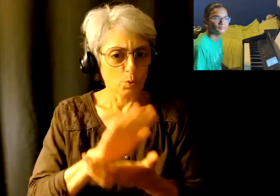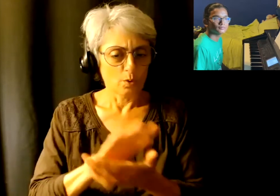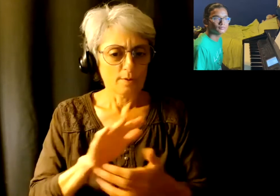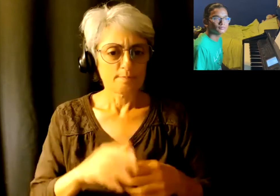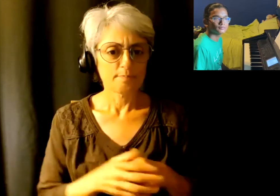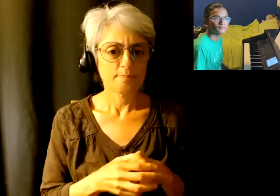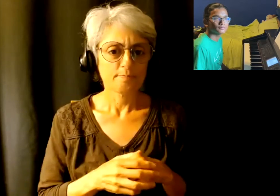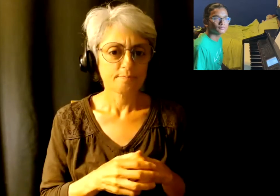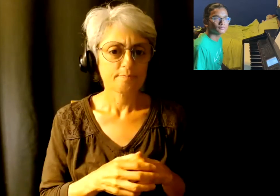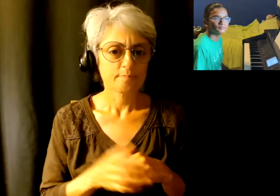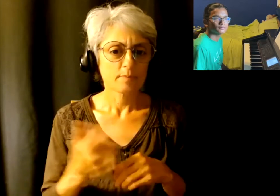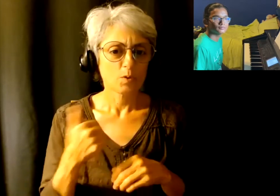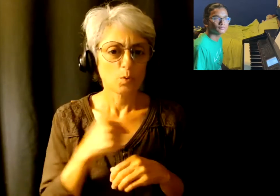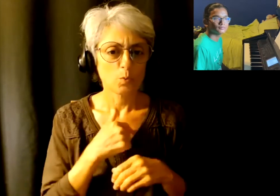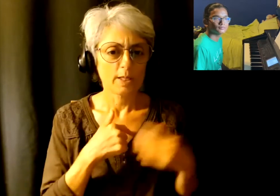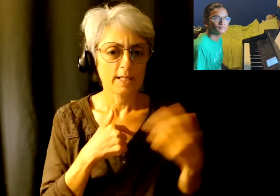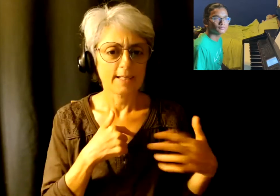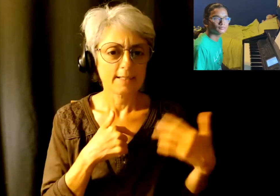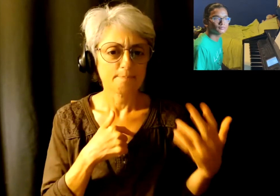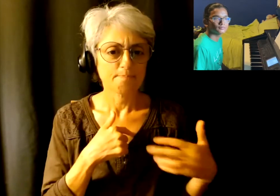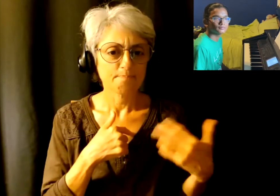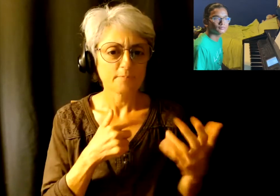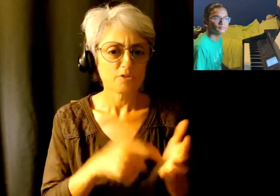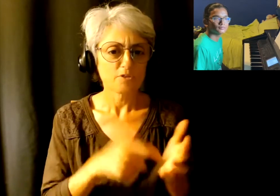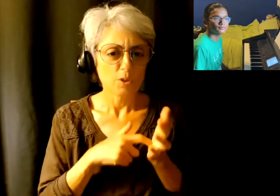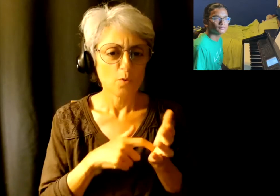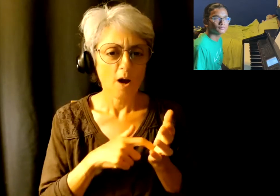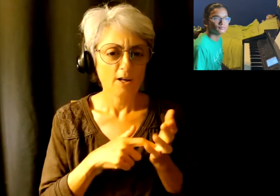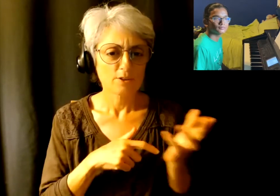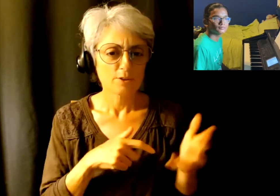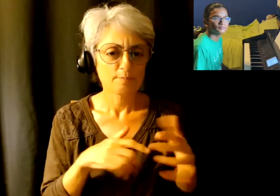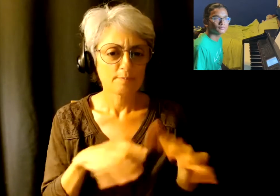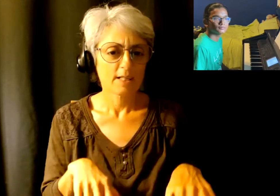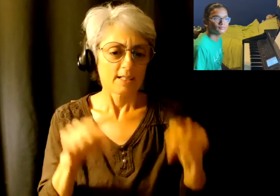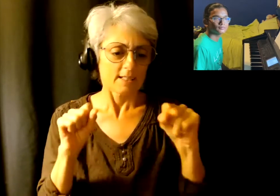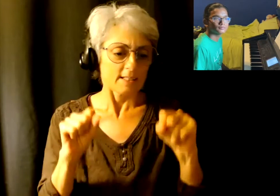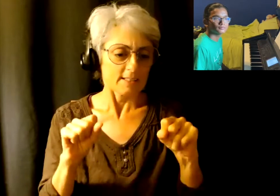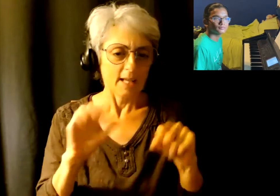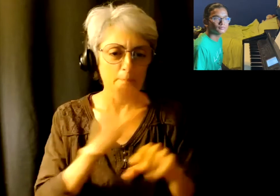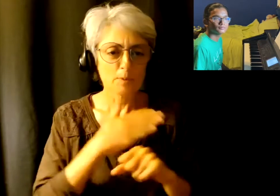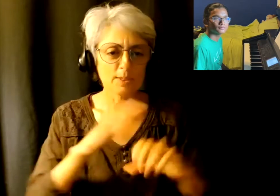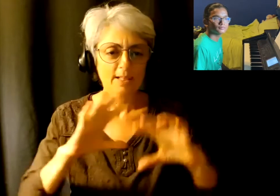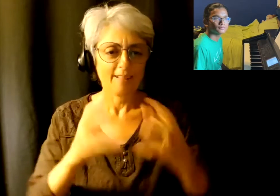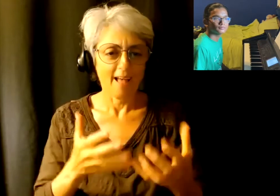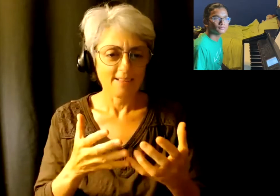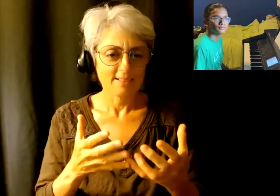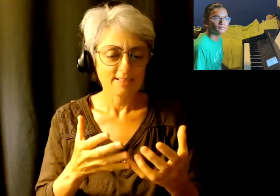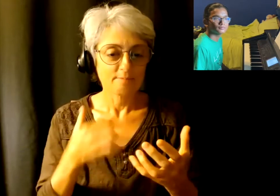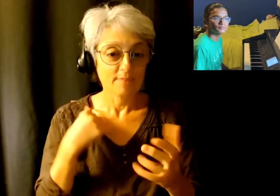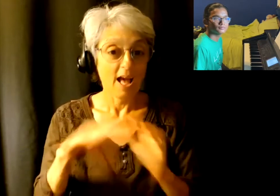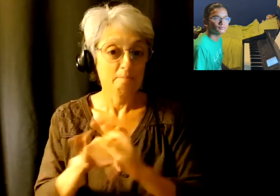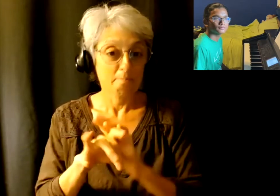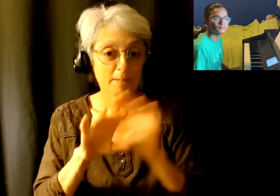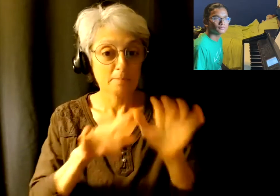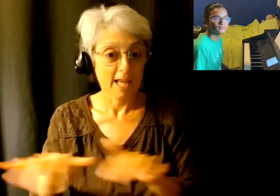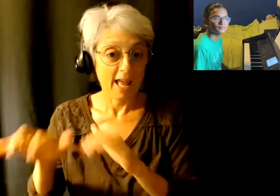we we were required to to uh take a music class of some kind and I chose piano I did